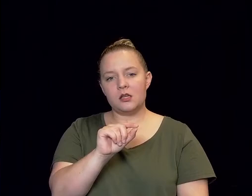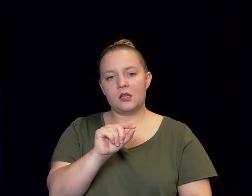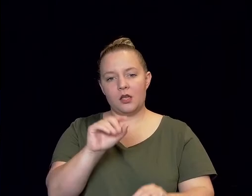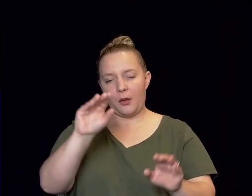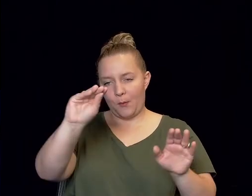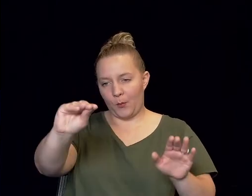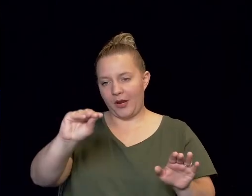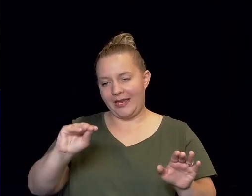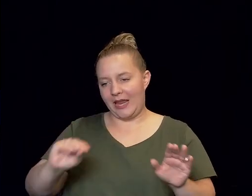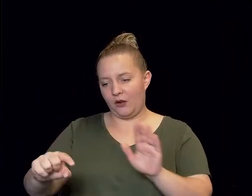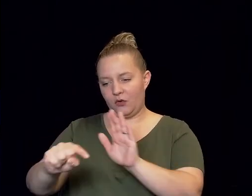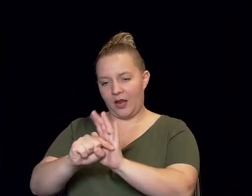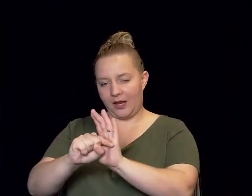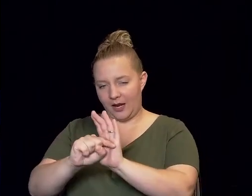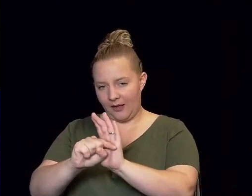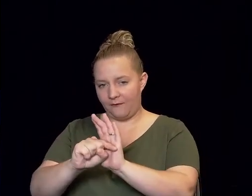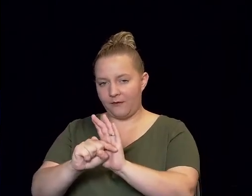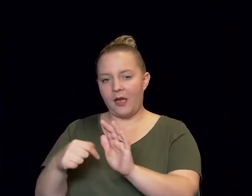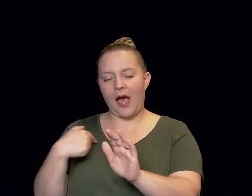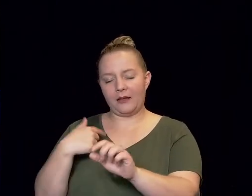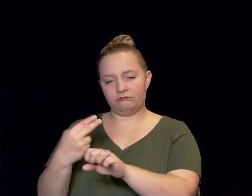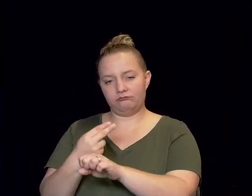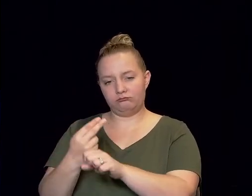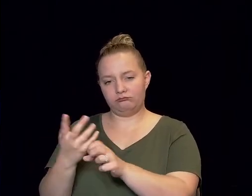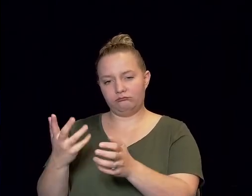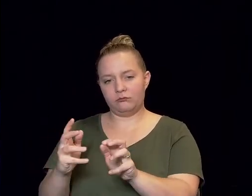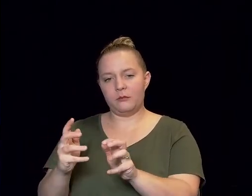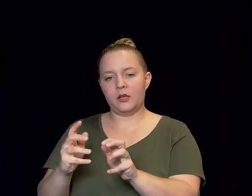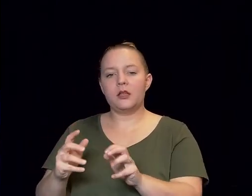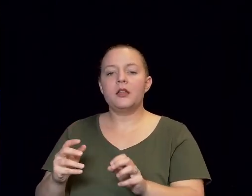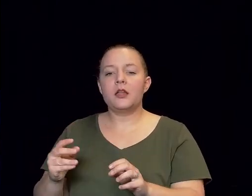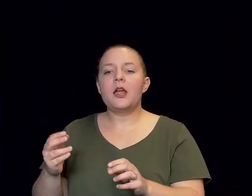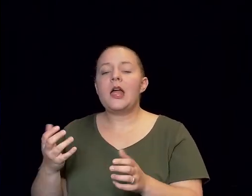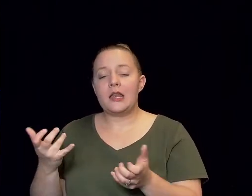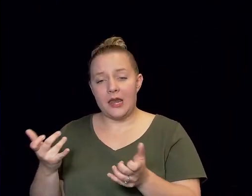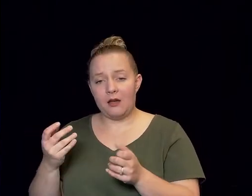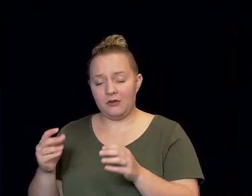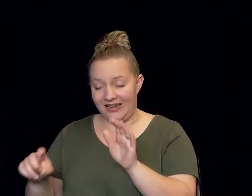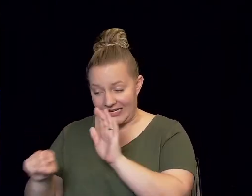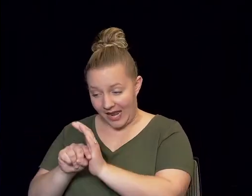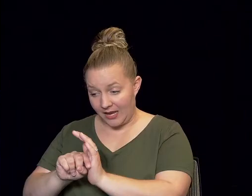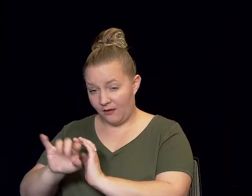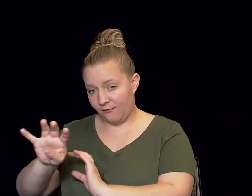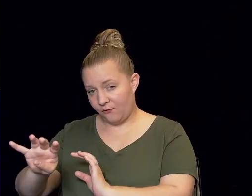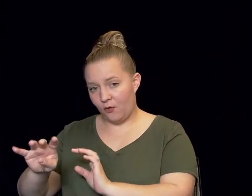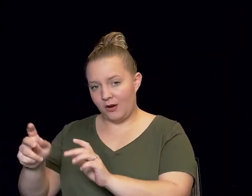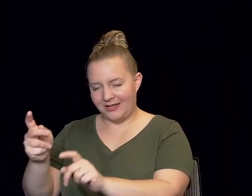minus sign so I've used it. You're not going to use it again. Then, I'm going to take -4 times 6